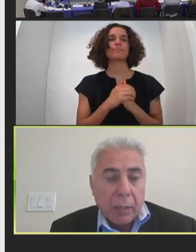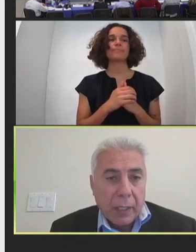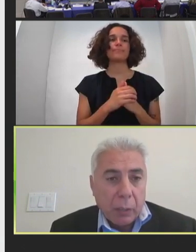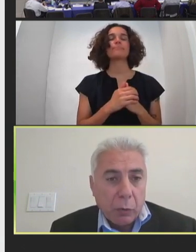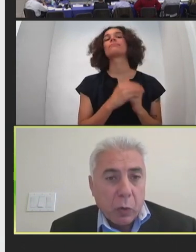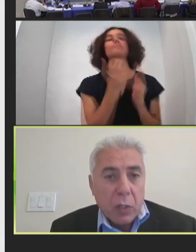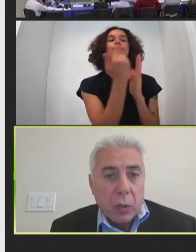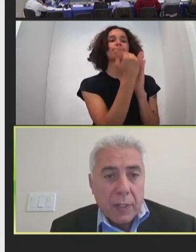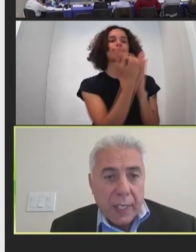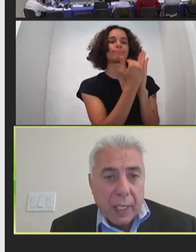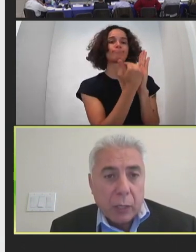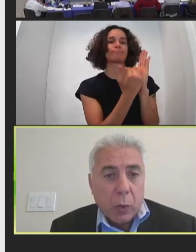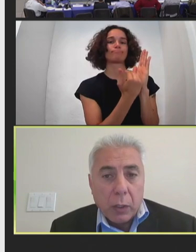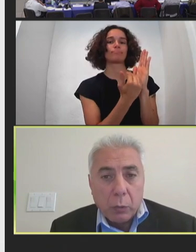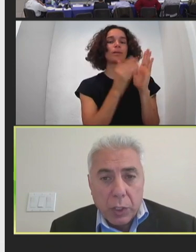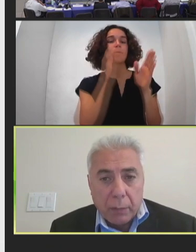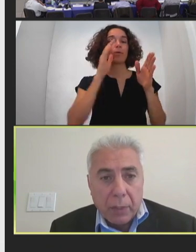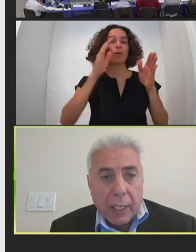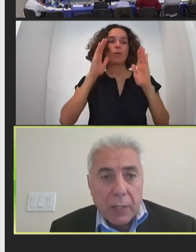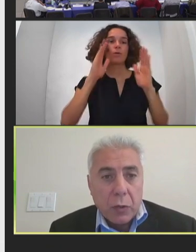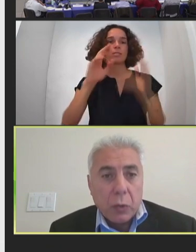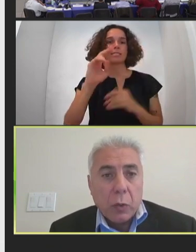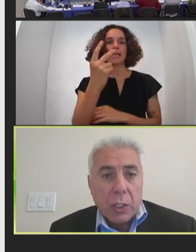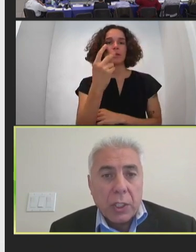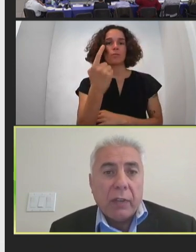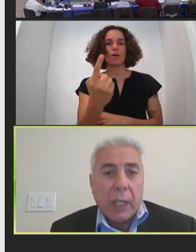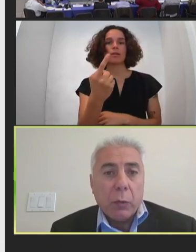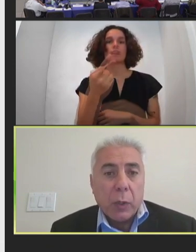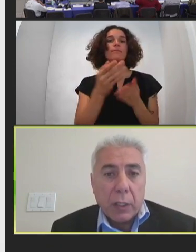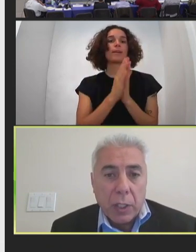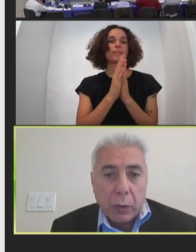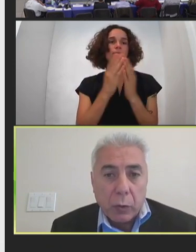But I will focus on the second one, which I've been asked to do, achieving equity in childhood